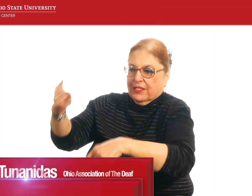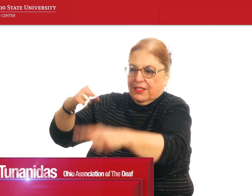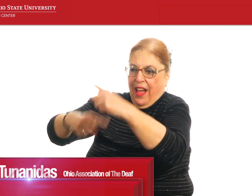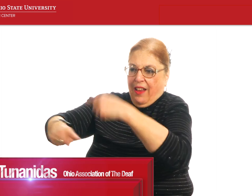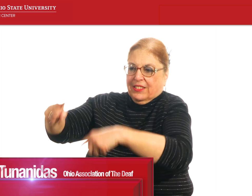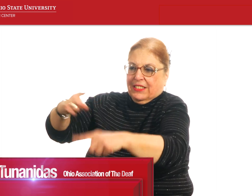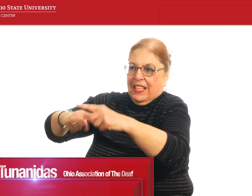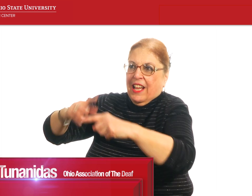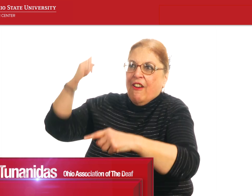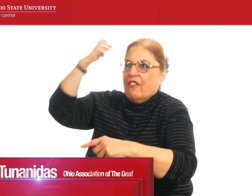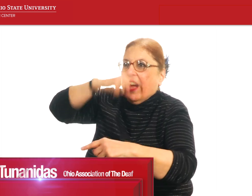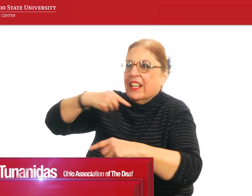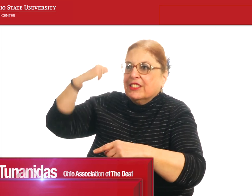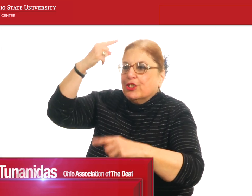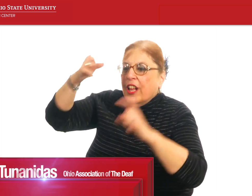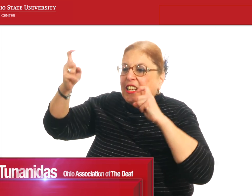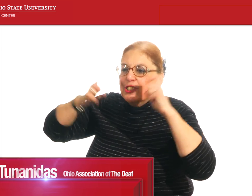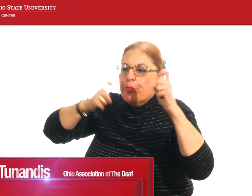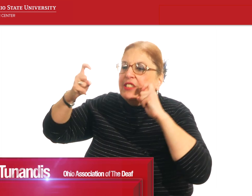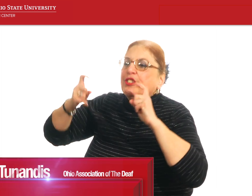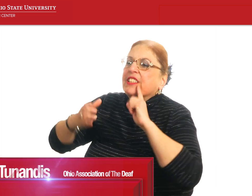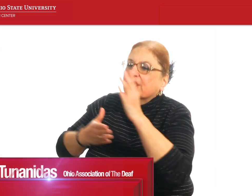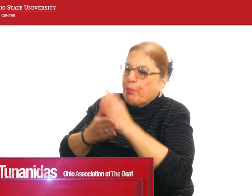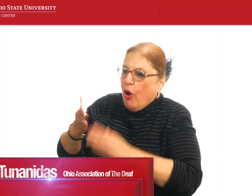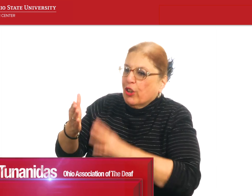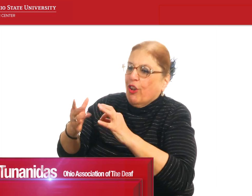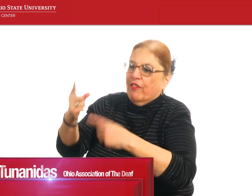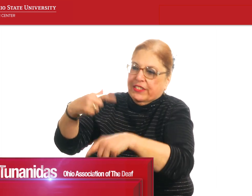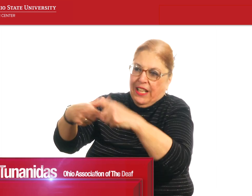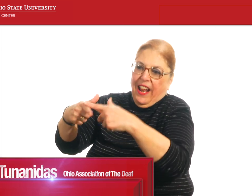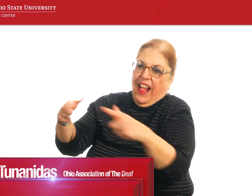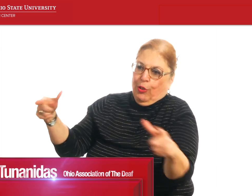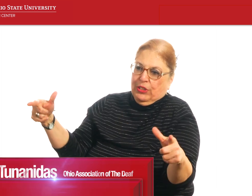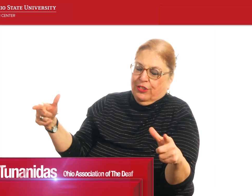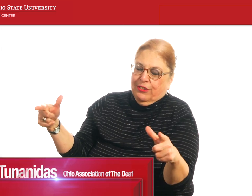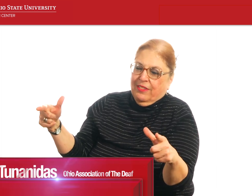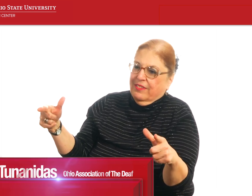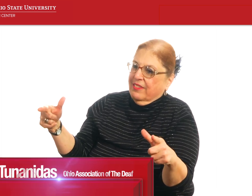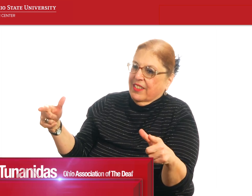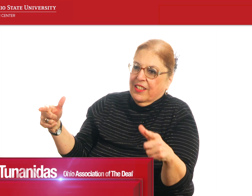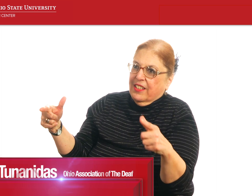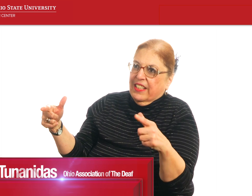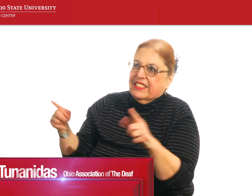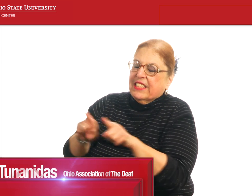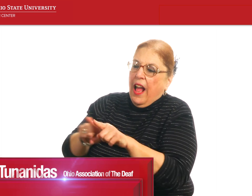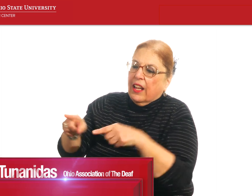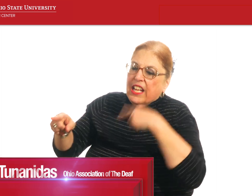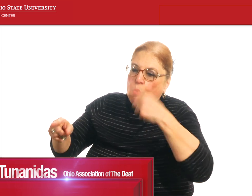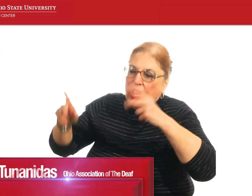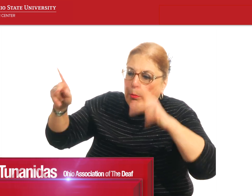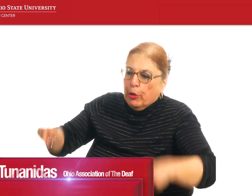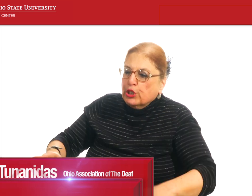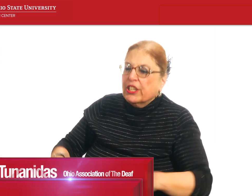When a deaf person communicates the facial expression is a very important part of American Sign Language.